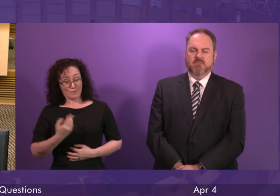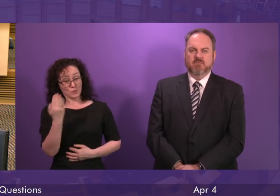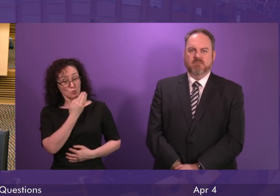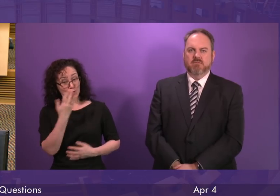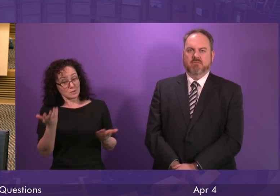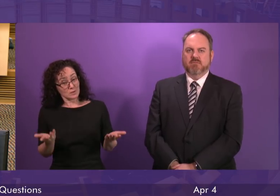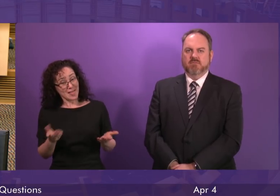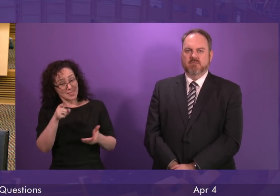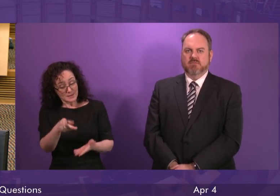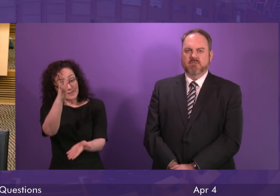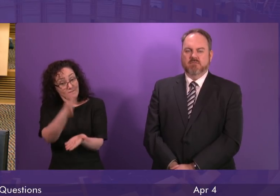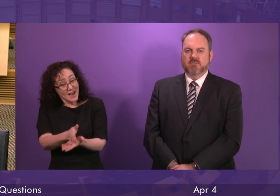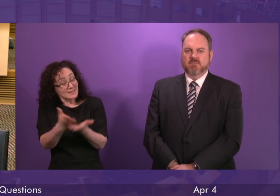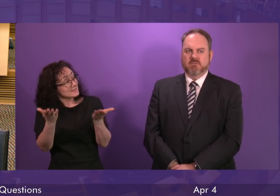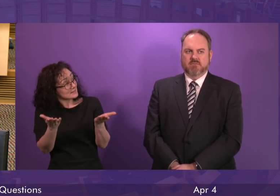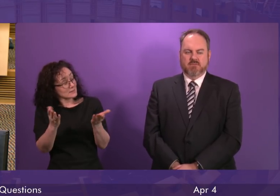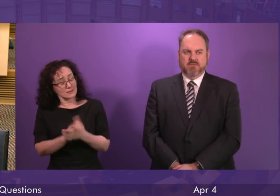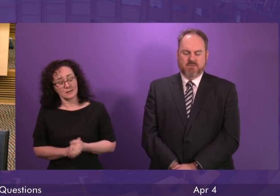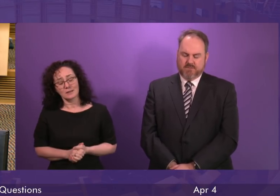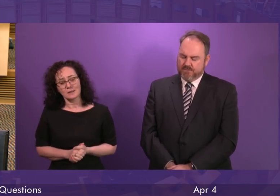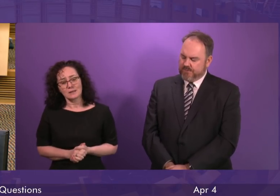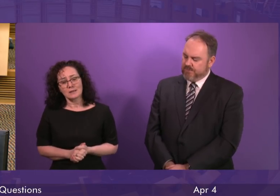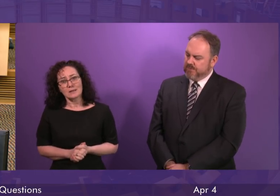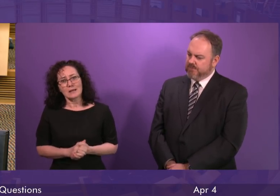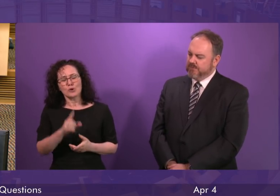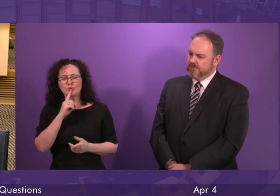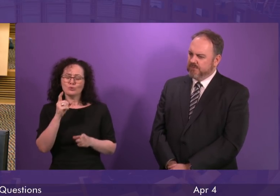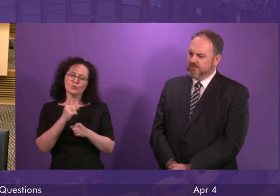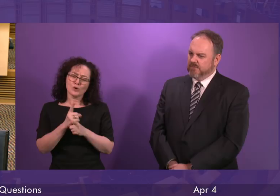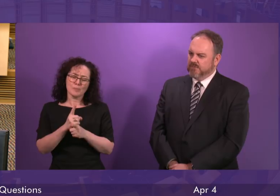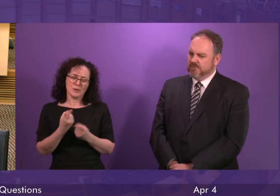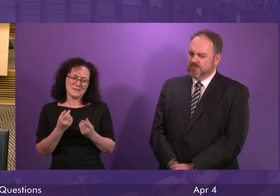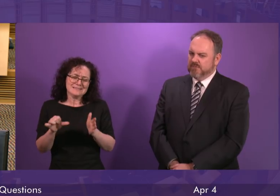Jackson Carlaw talks about difficulties around teacher recruitment. The situation is not